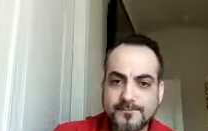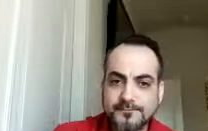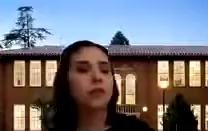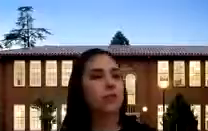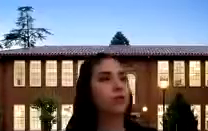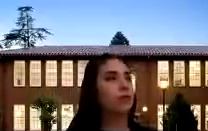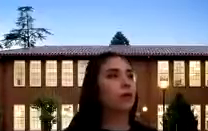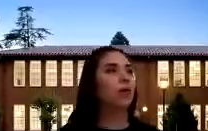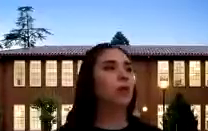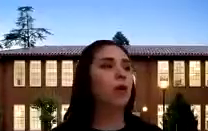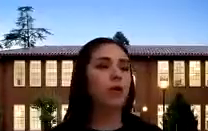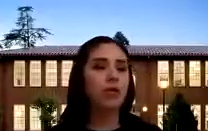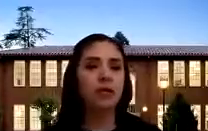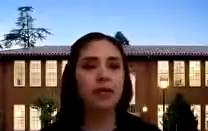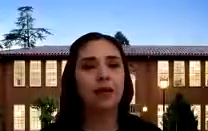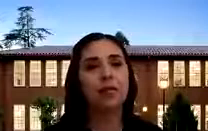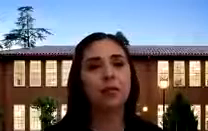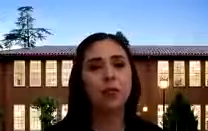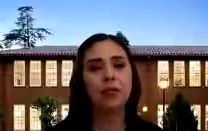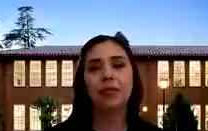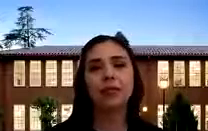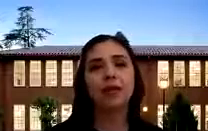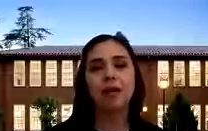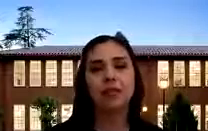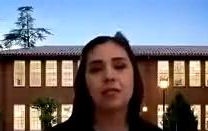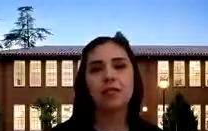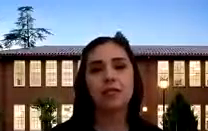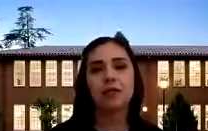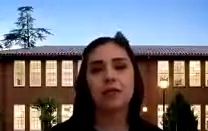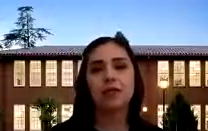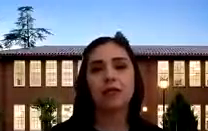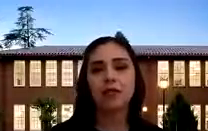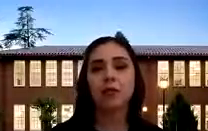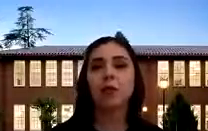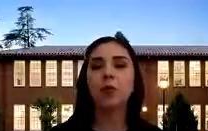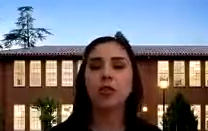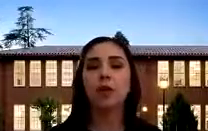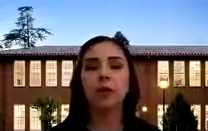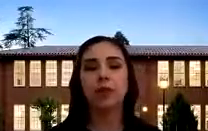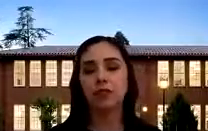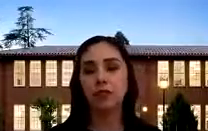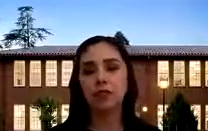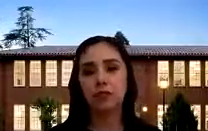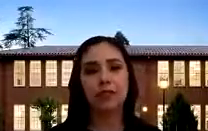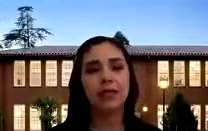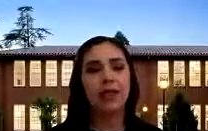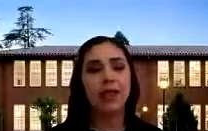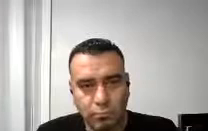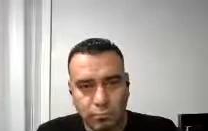Um, so what we see here is one of the things that causes some of that confusion when we talk about our dream students. And it's a